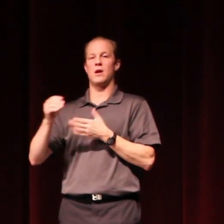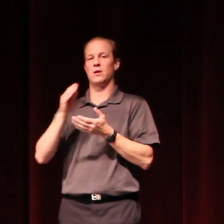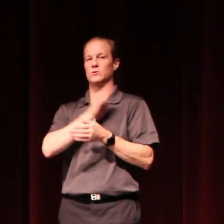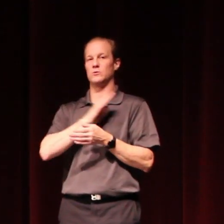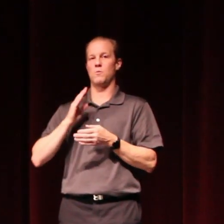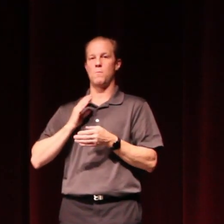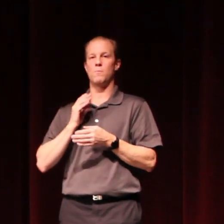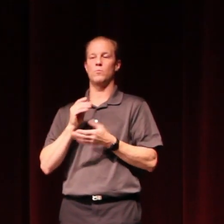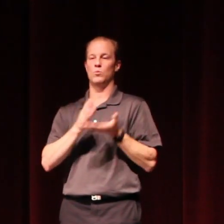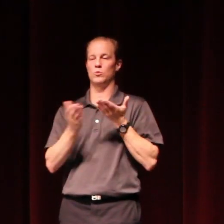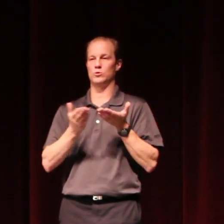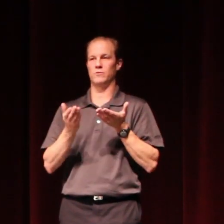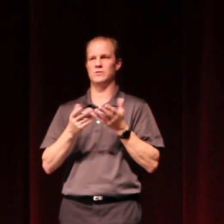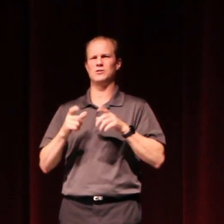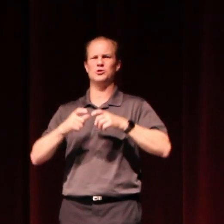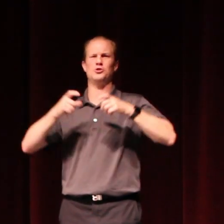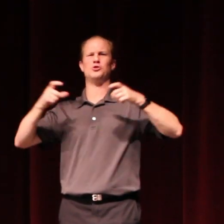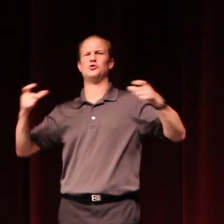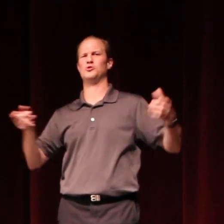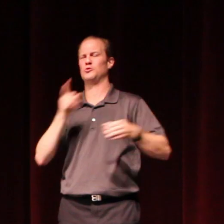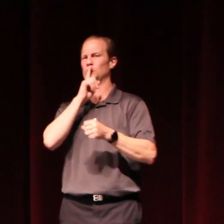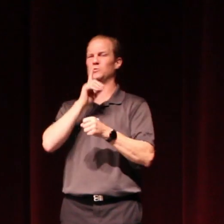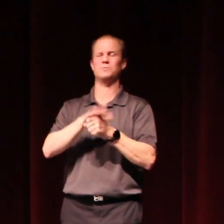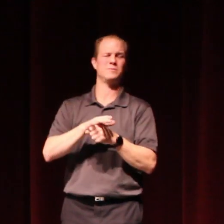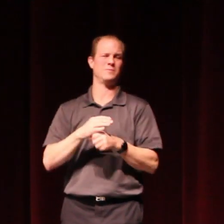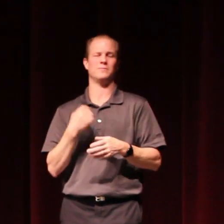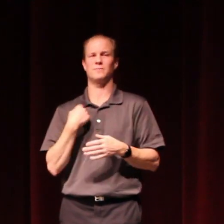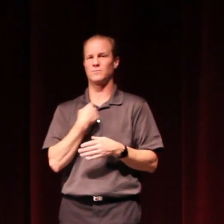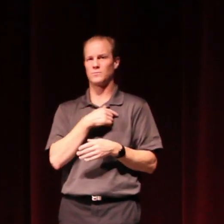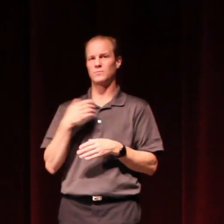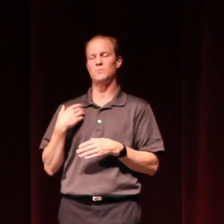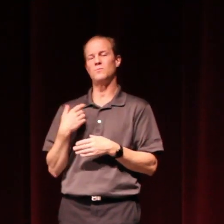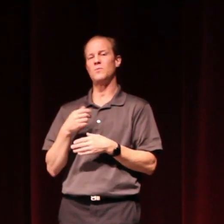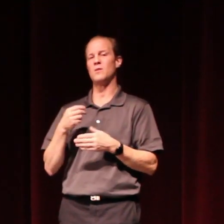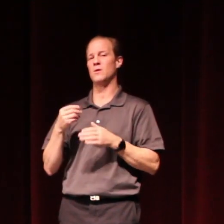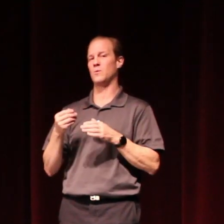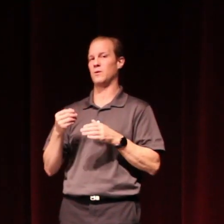of Trustees has regular meetings nine months out of the year, plus special meetings added as